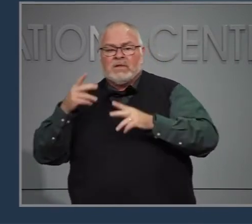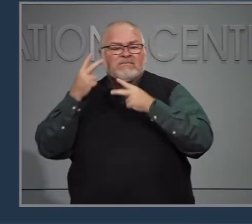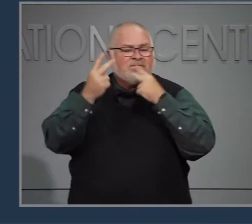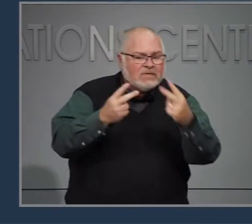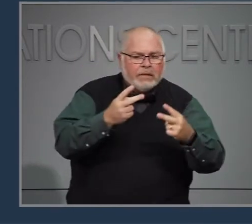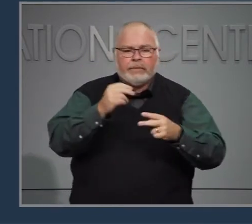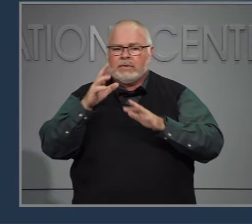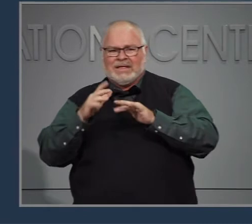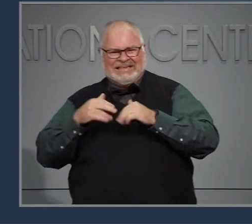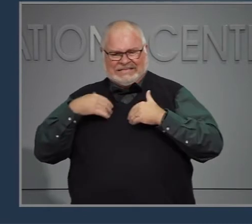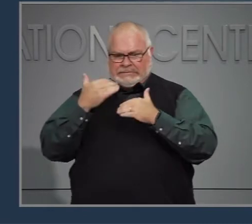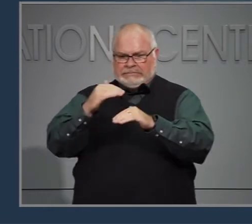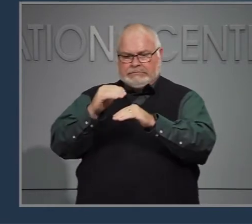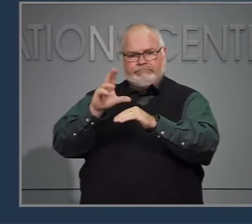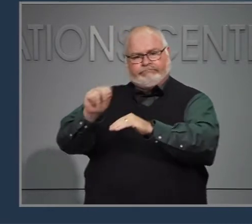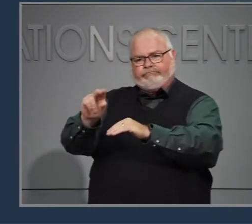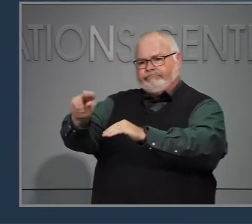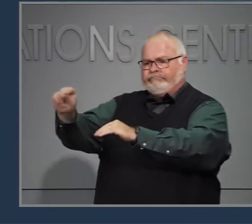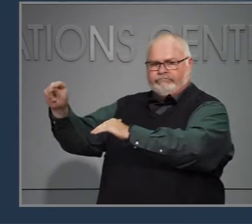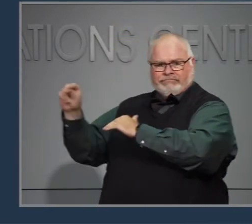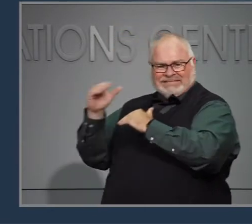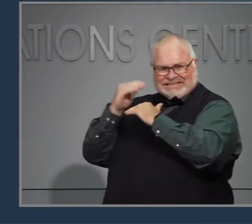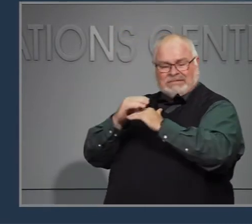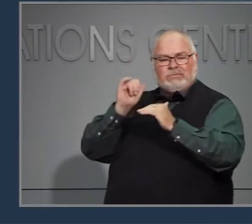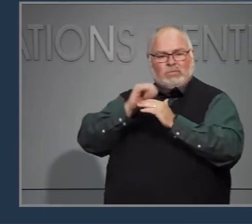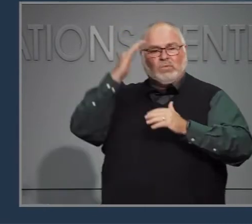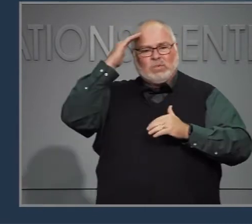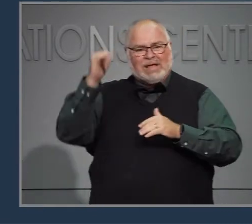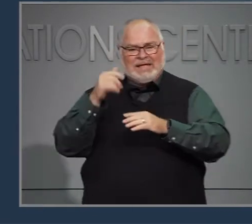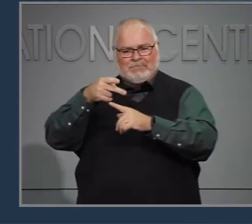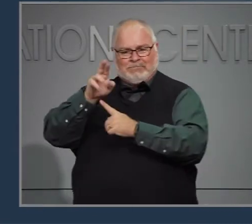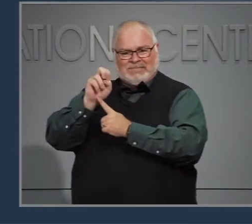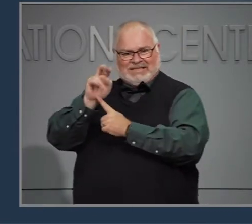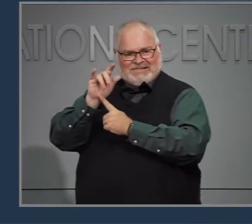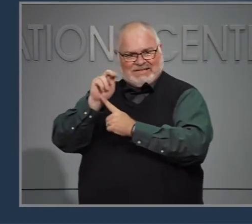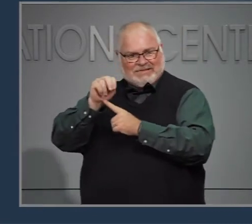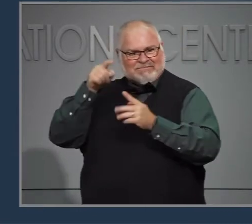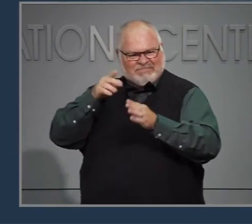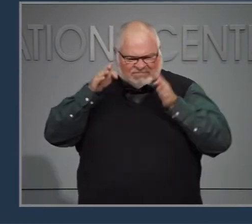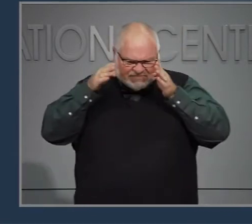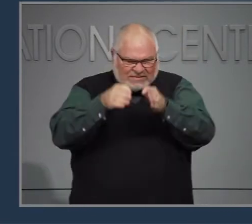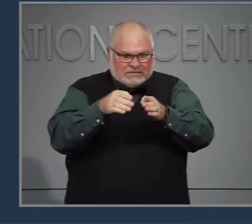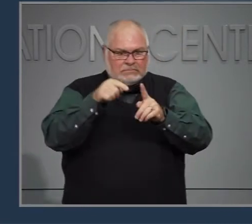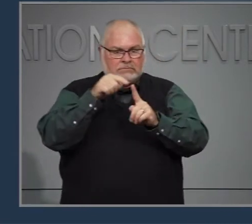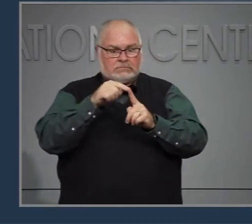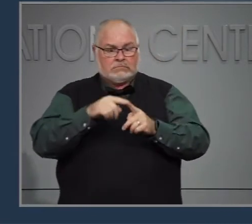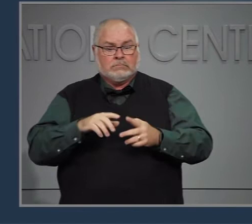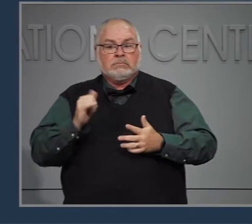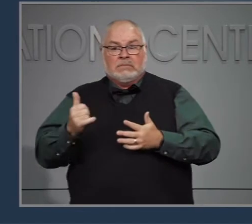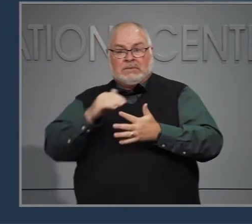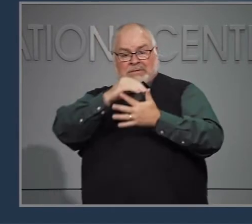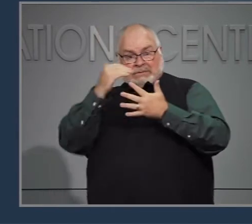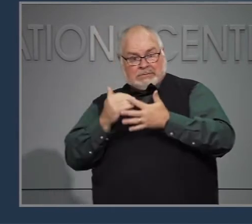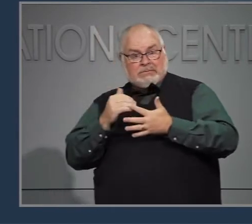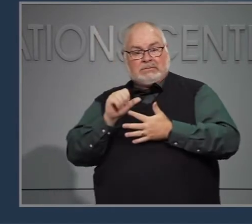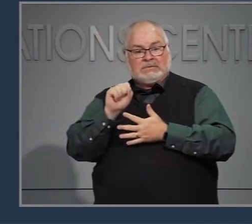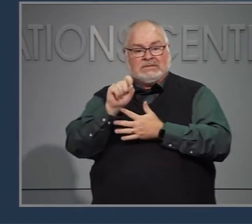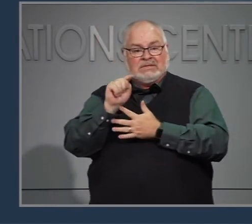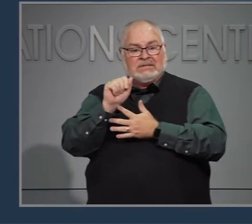NURSING HOME WAS A KEY PRIORITY EARLY ON. FOR THE STAFF WHO CARE FOR RESIDENTS EACH DAY, THE STATE HAS SENT PERSONAL PROTECTIVE